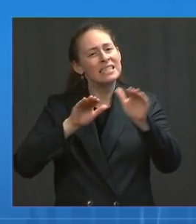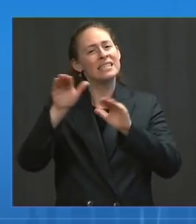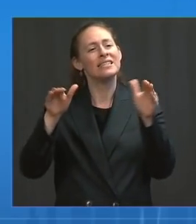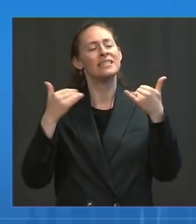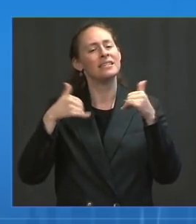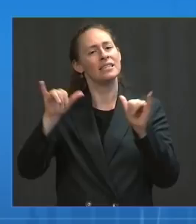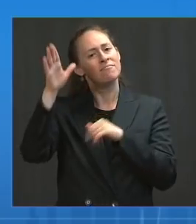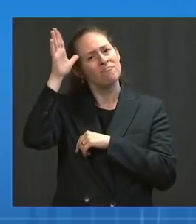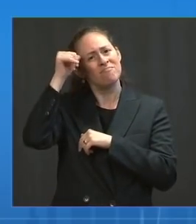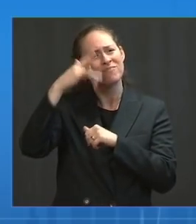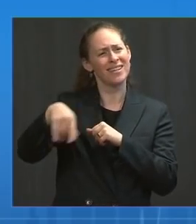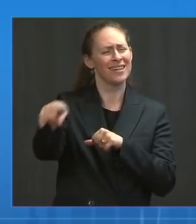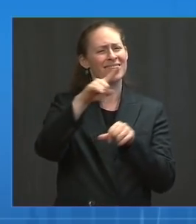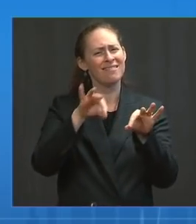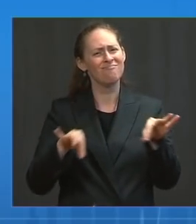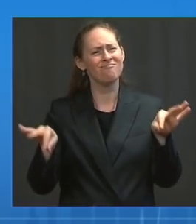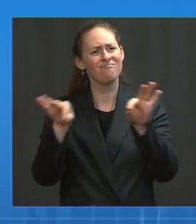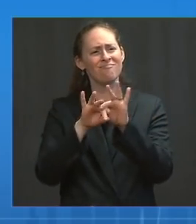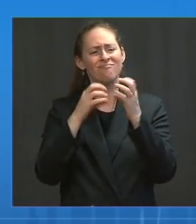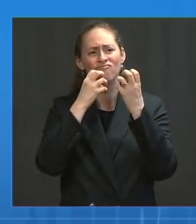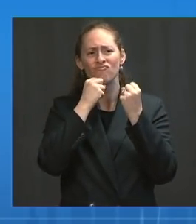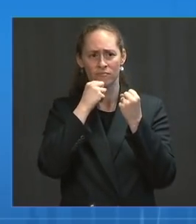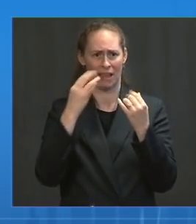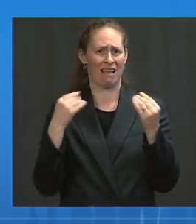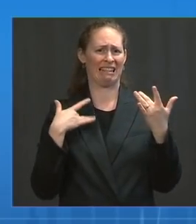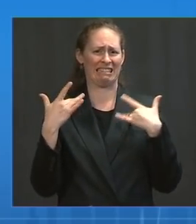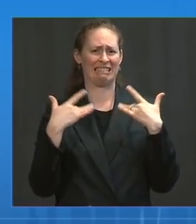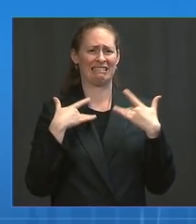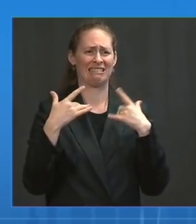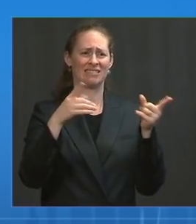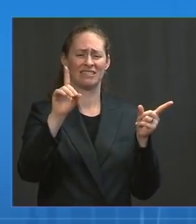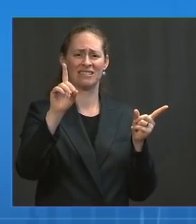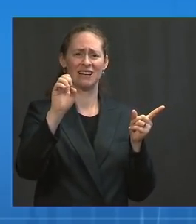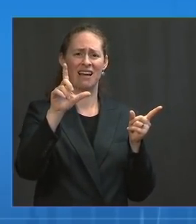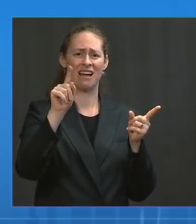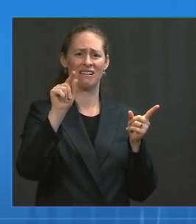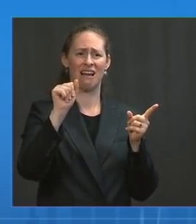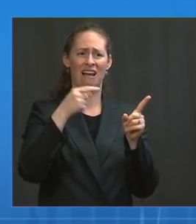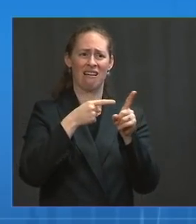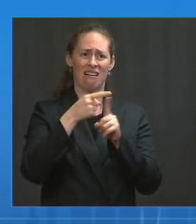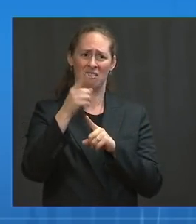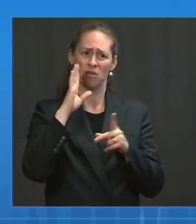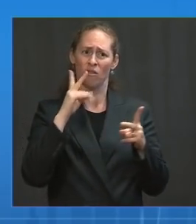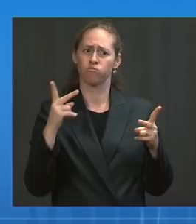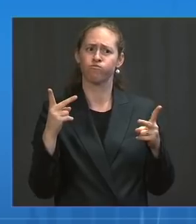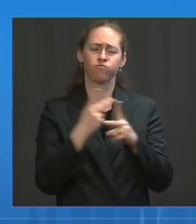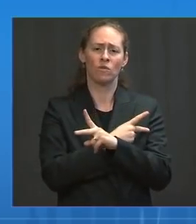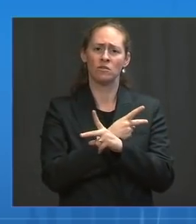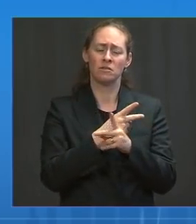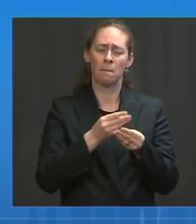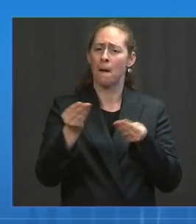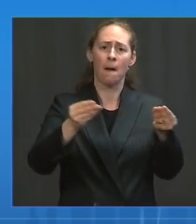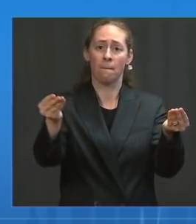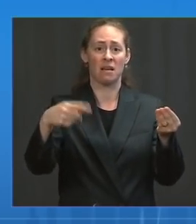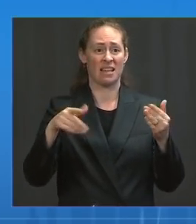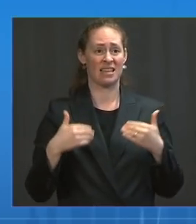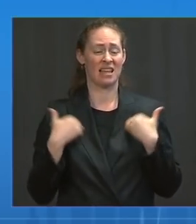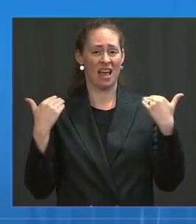And the spread of the Delta variant, which poses a particular threat to our young people, only strengthens our resolve to reach everyone.